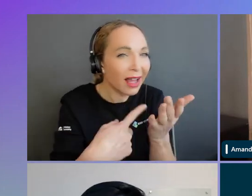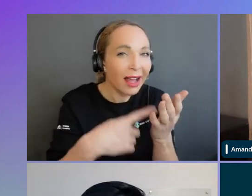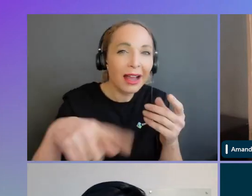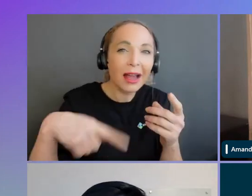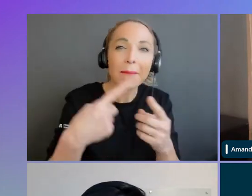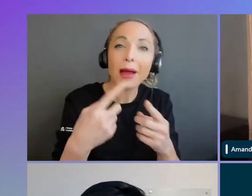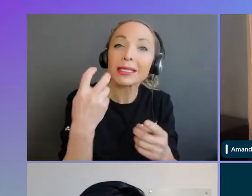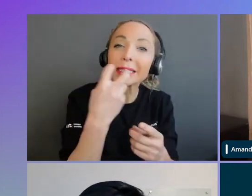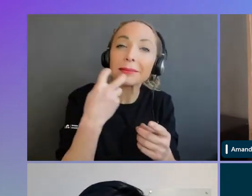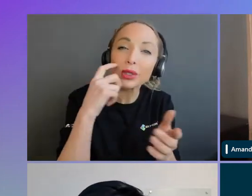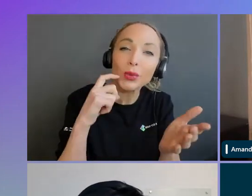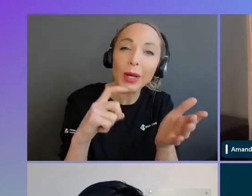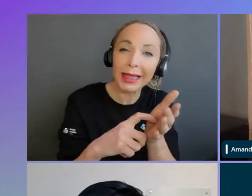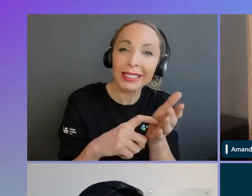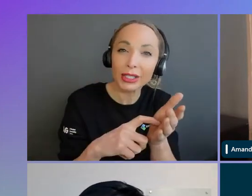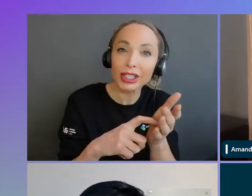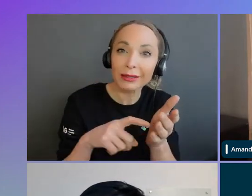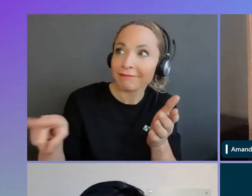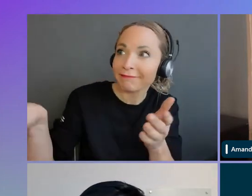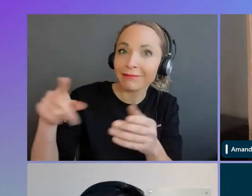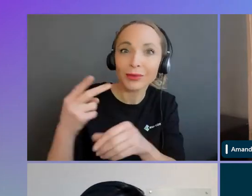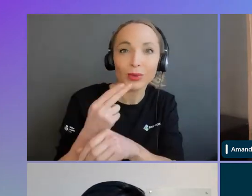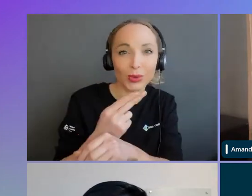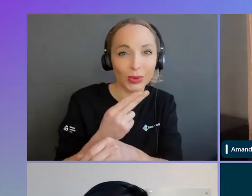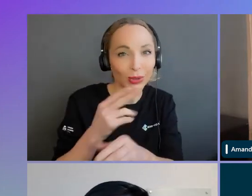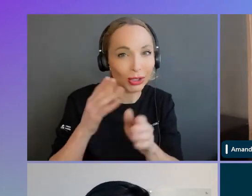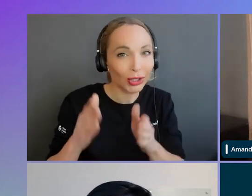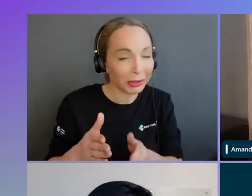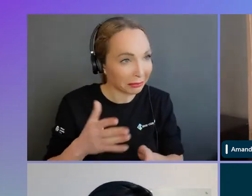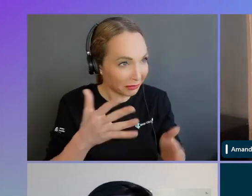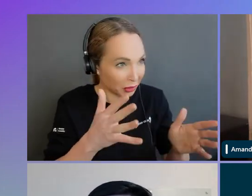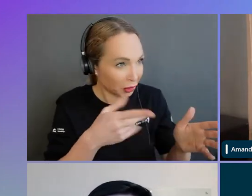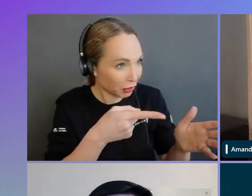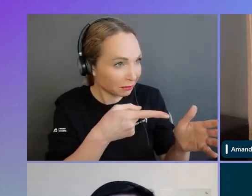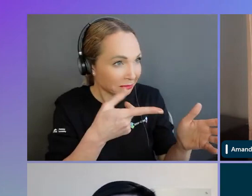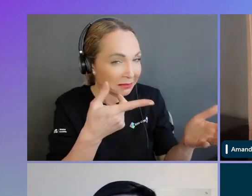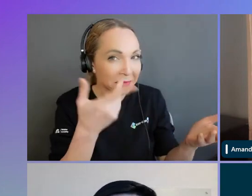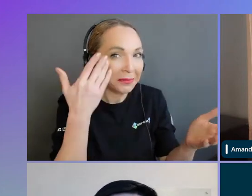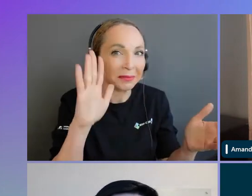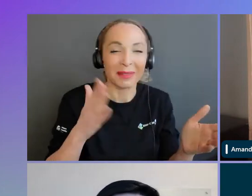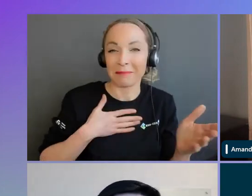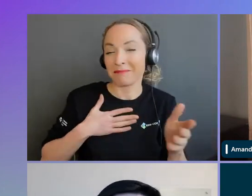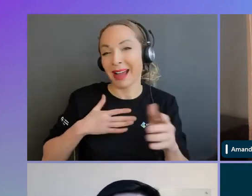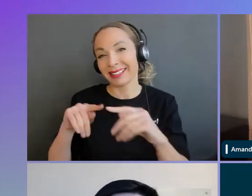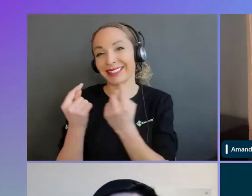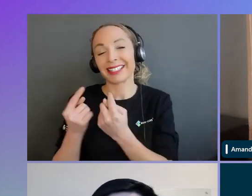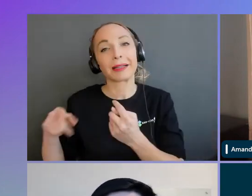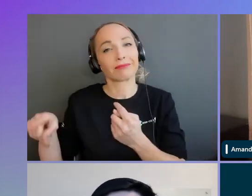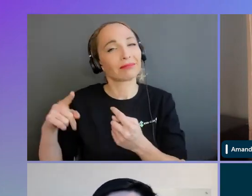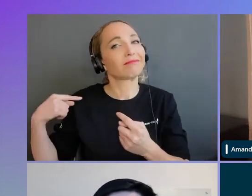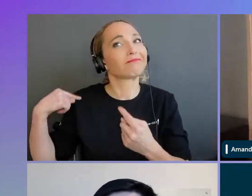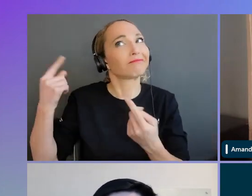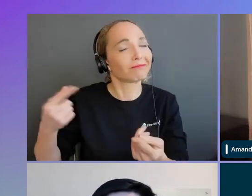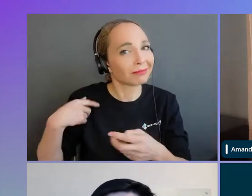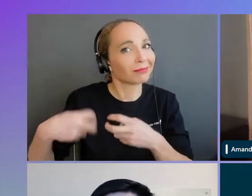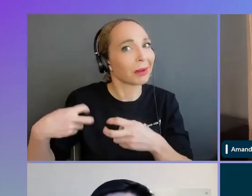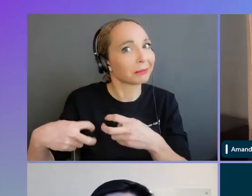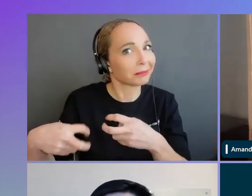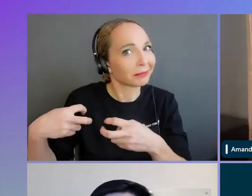something that my team, uh, that has caused my team problems, particularly with modals, uh, that is a good question. No,